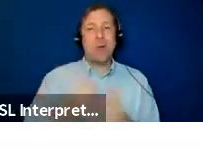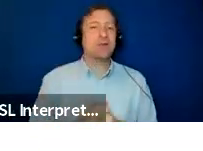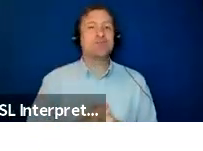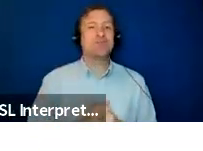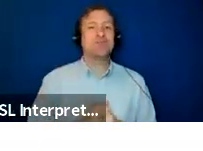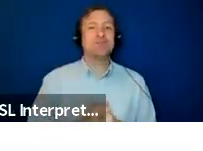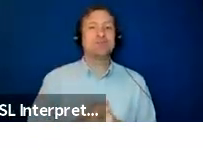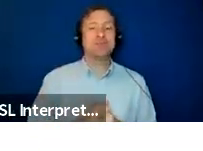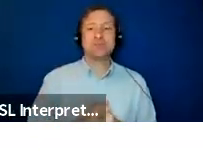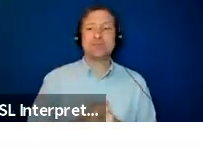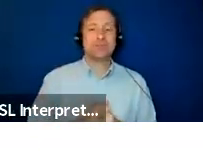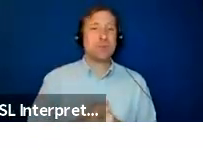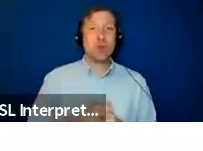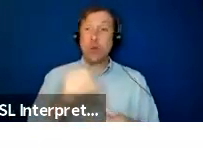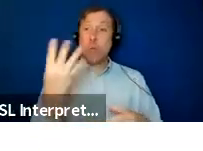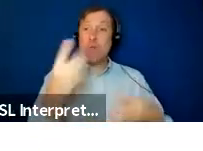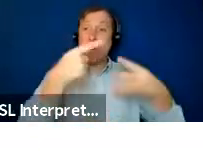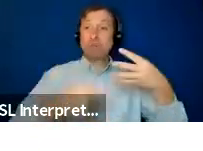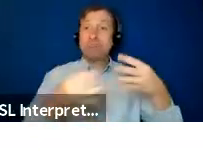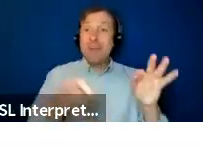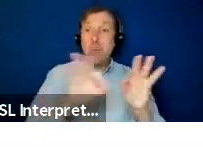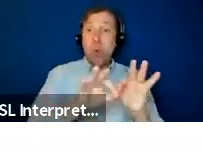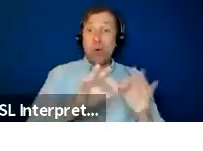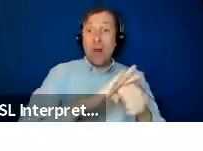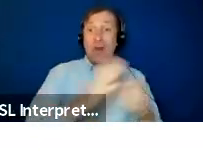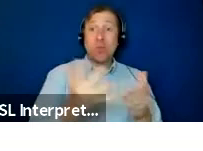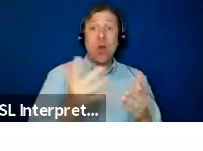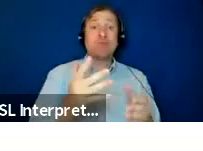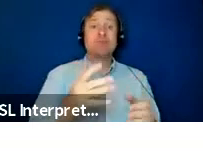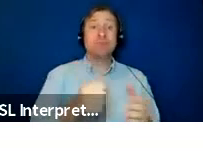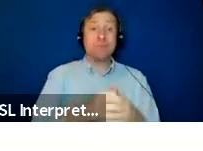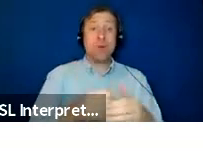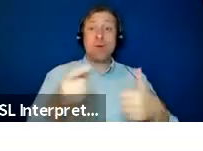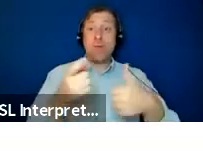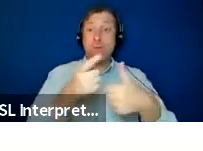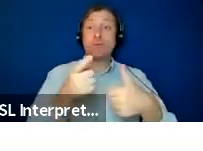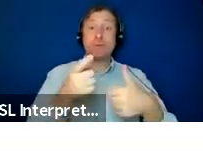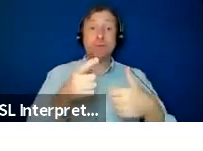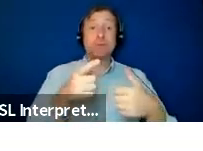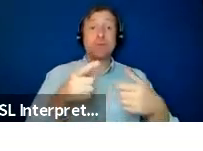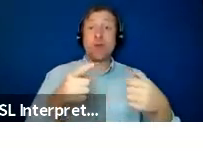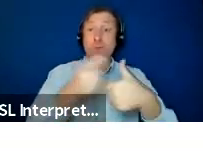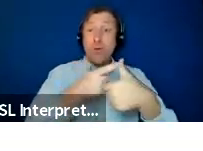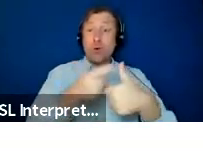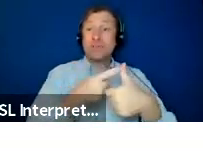But the major, the four major areas that we're going to touch on as the keys to safety are, first of all, and preeminently, testing.